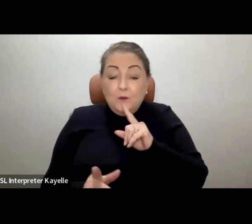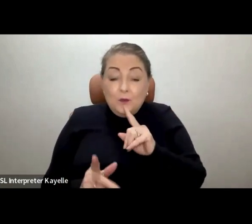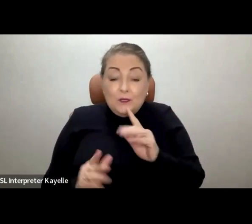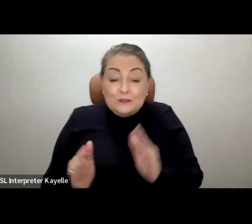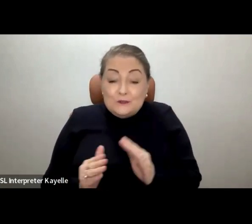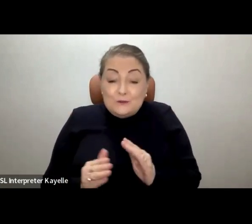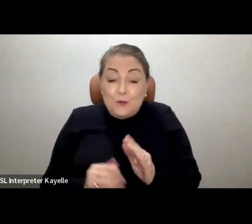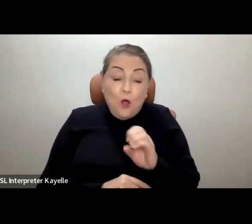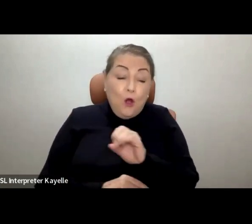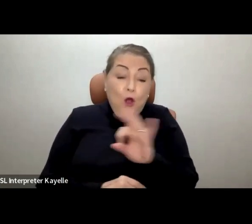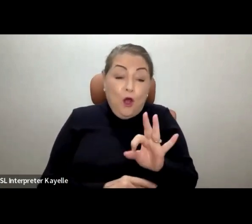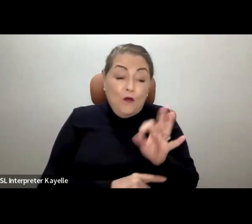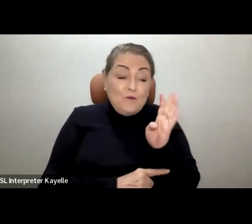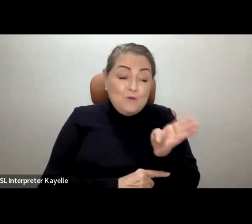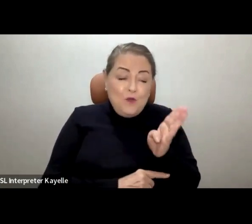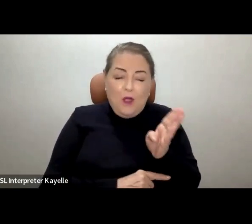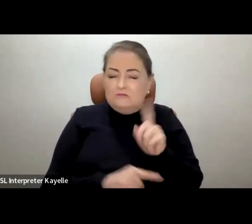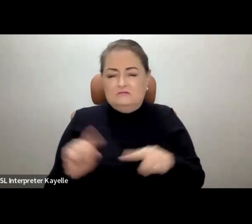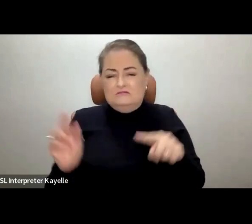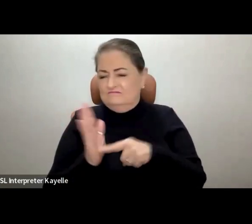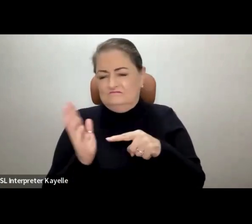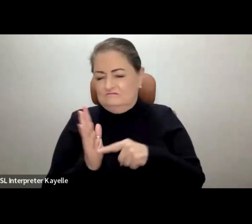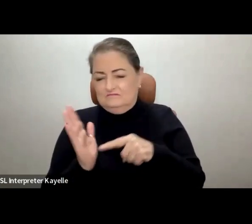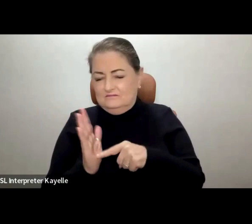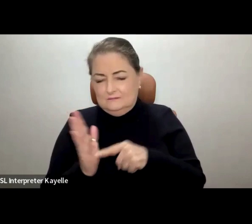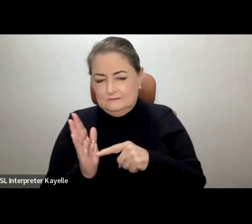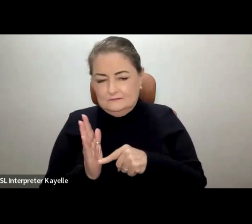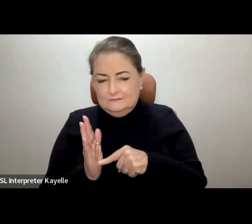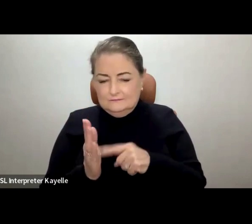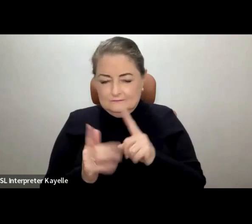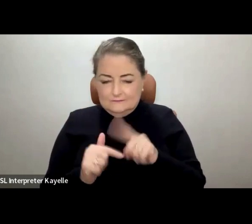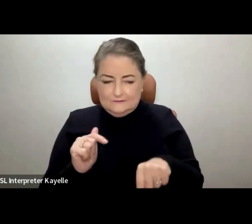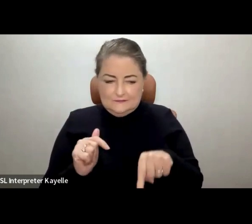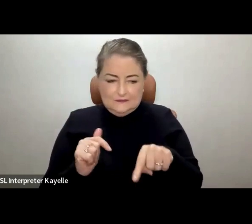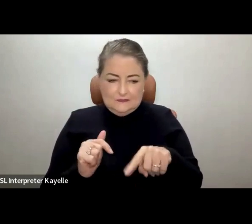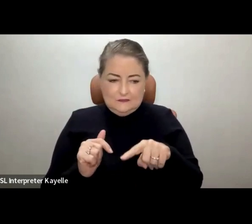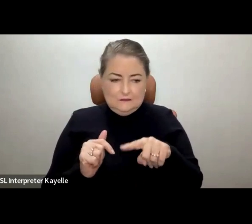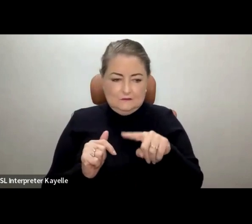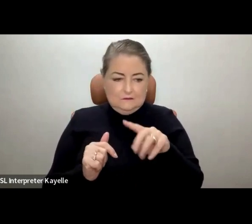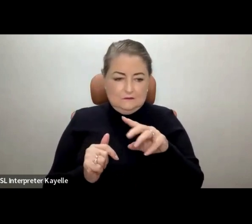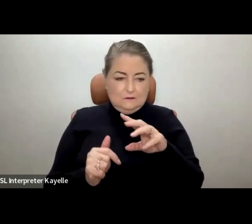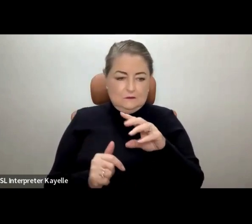will not be able to, to show to show, to always create the